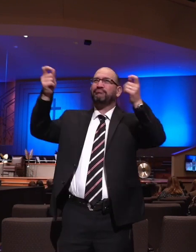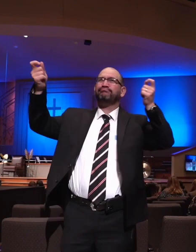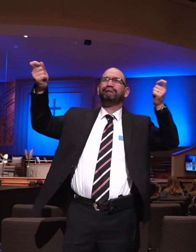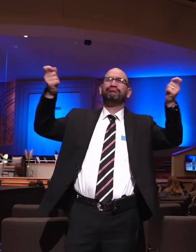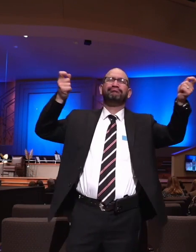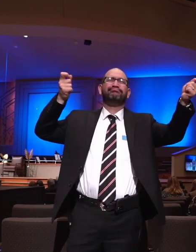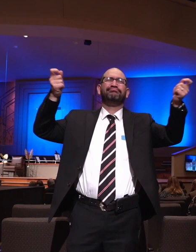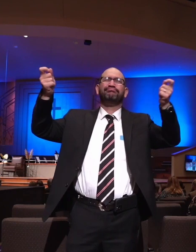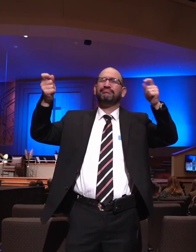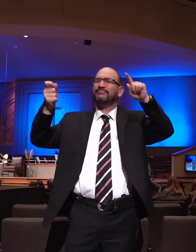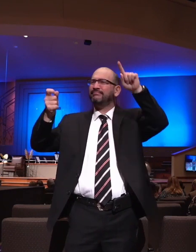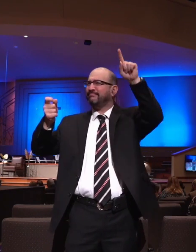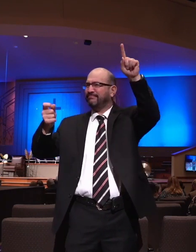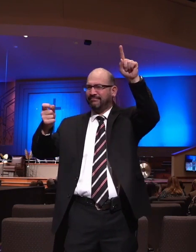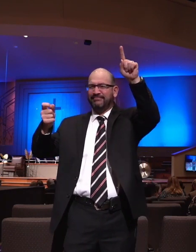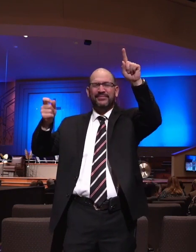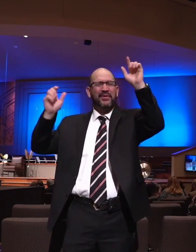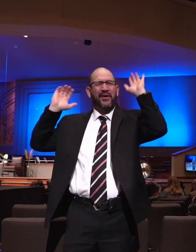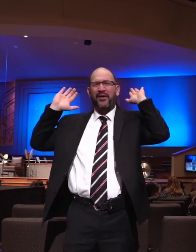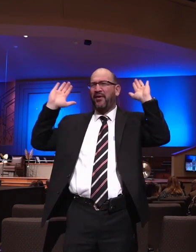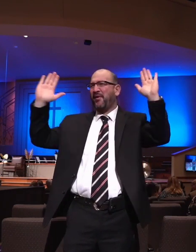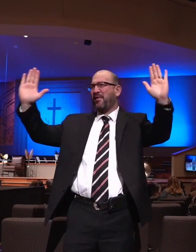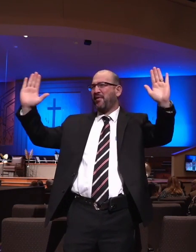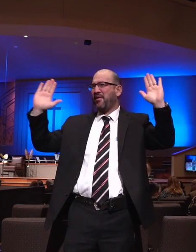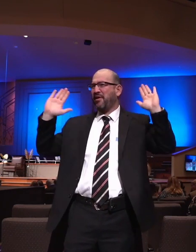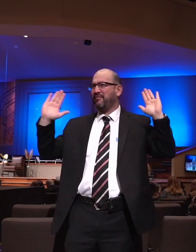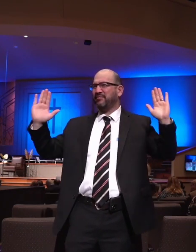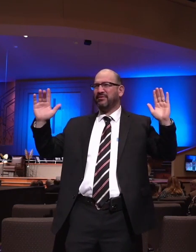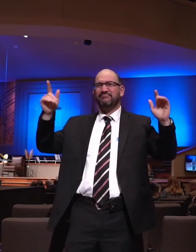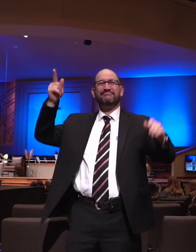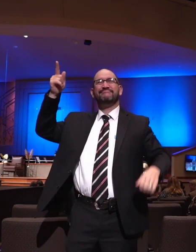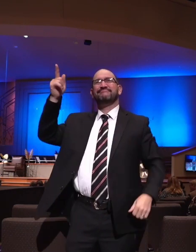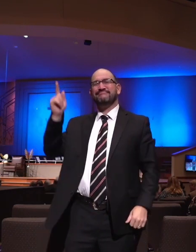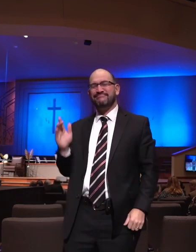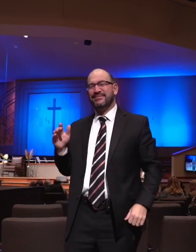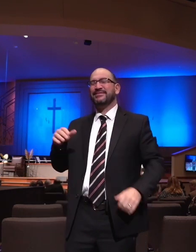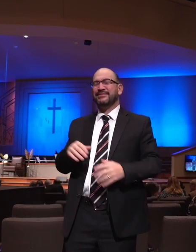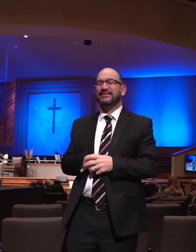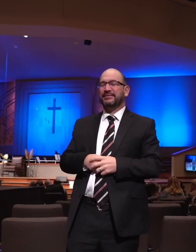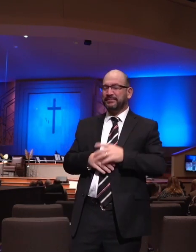the scenes and it's going to be a great continue series in the Book of Esther